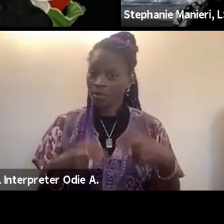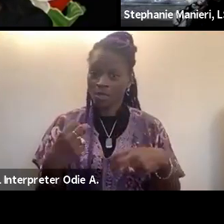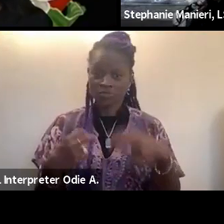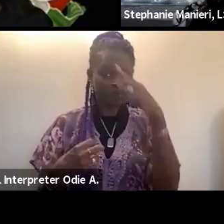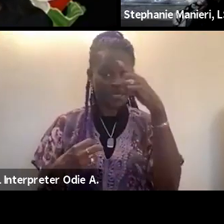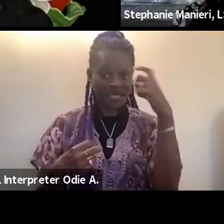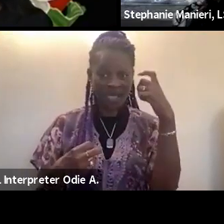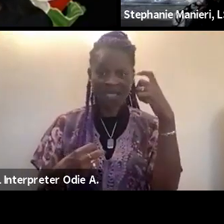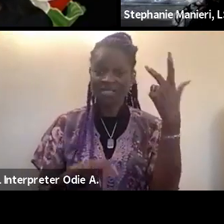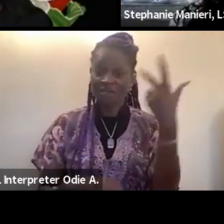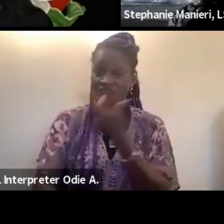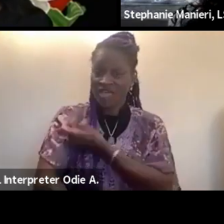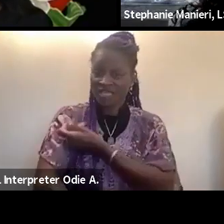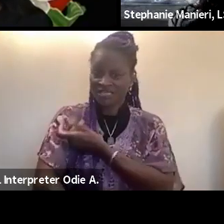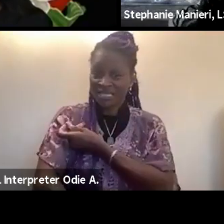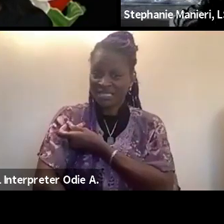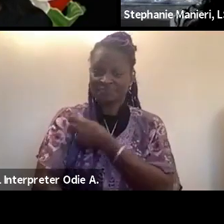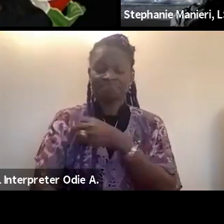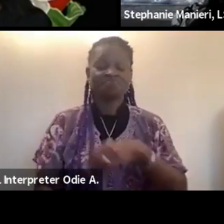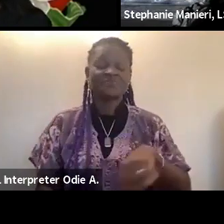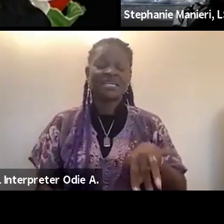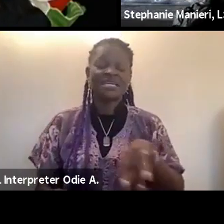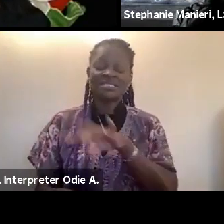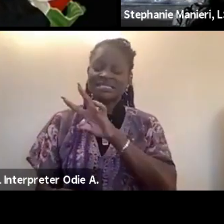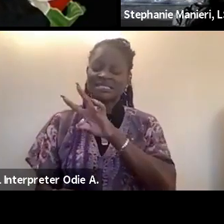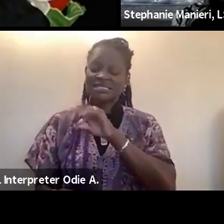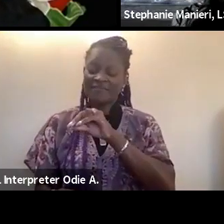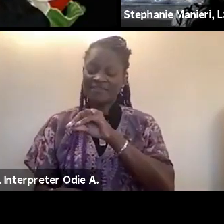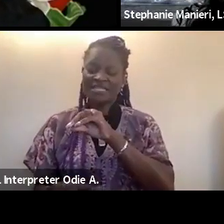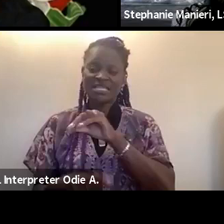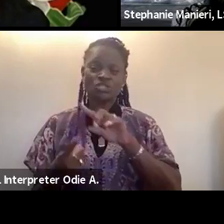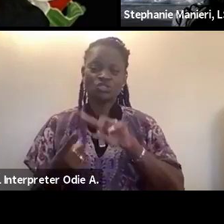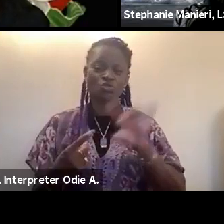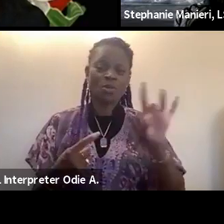Most age groups are 70% to 80% fully vaccinated,